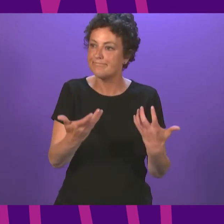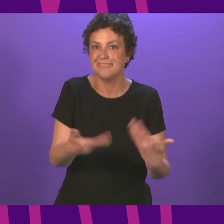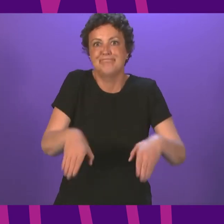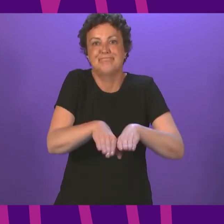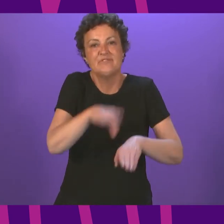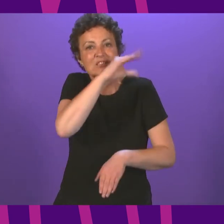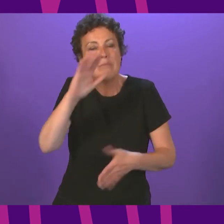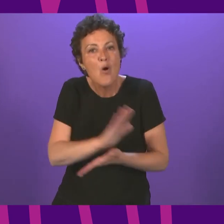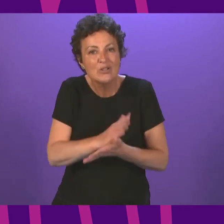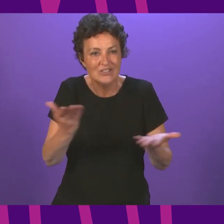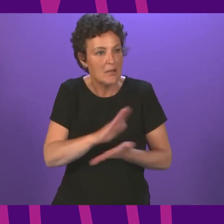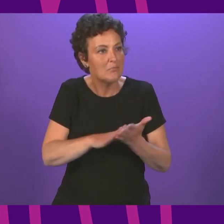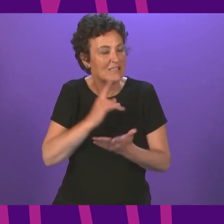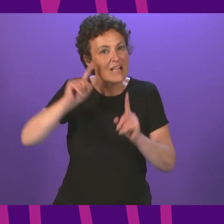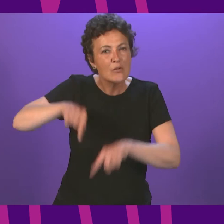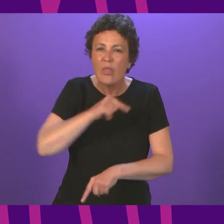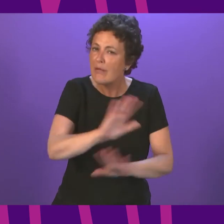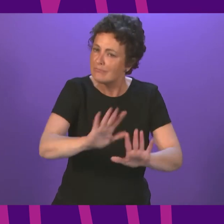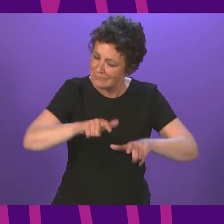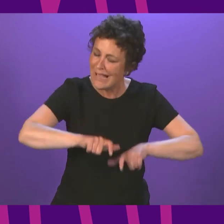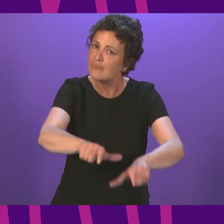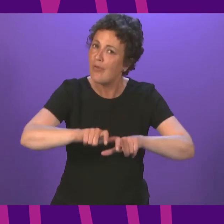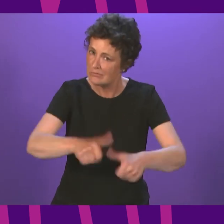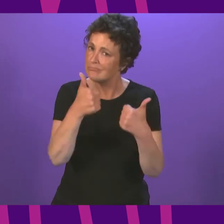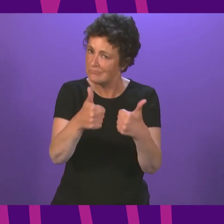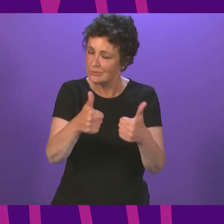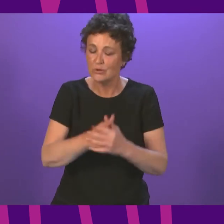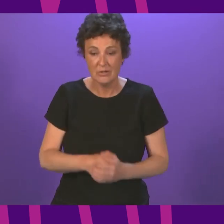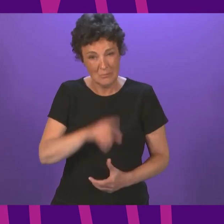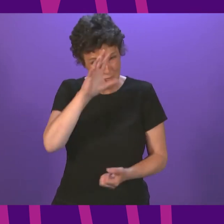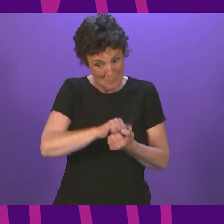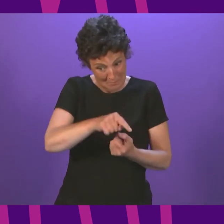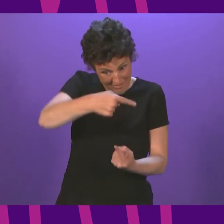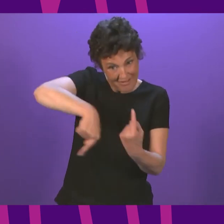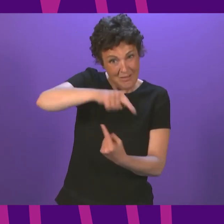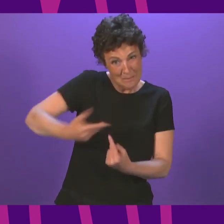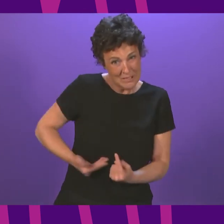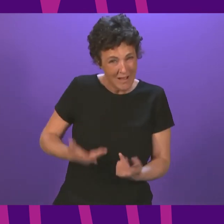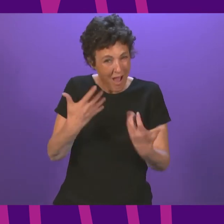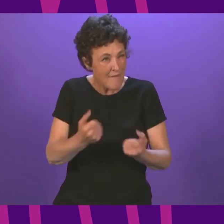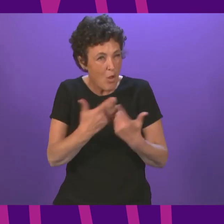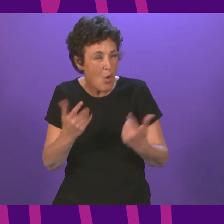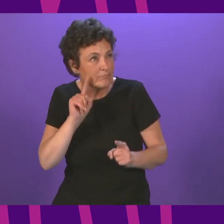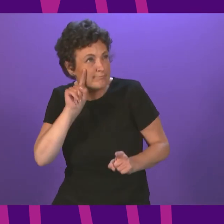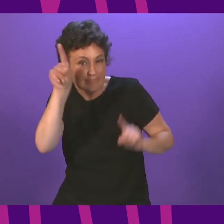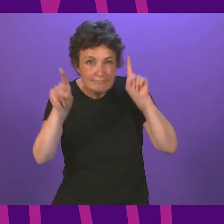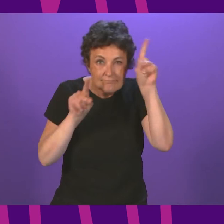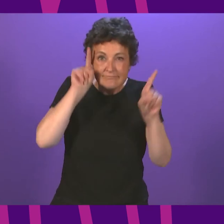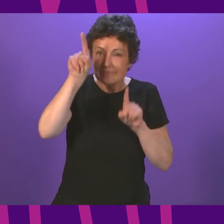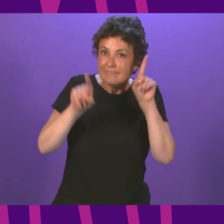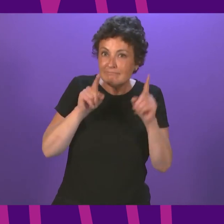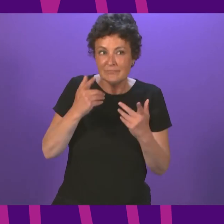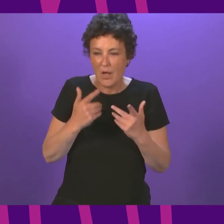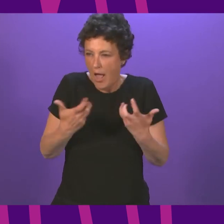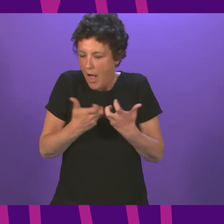The sector has a lot of ideas to offer the Government and it fully understands that there